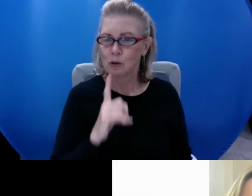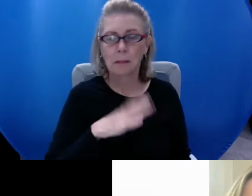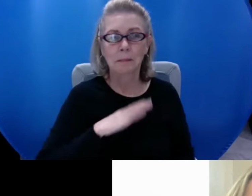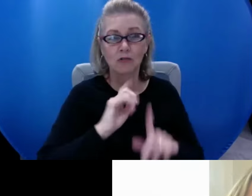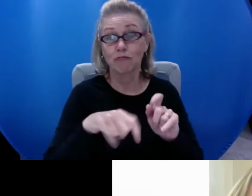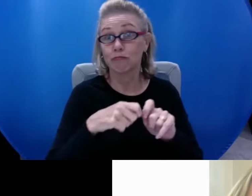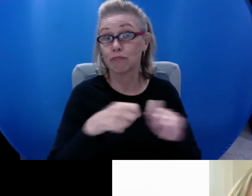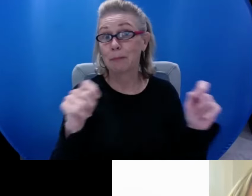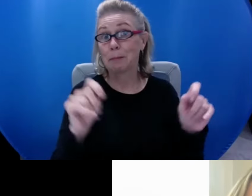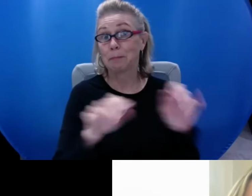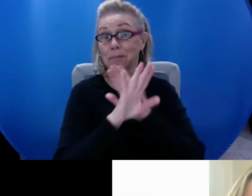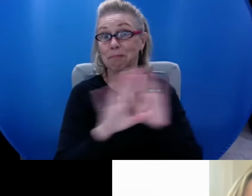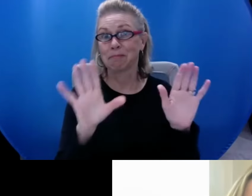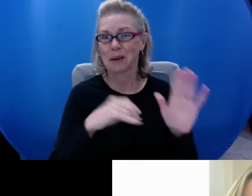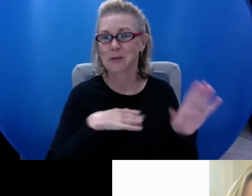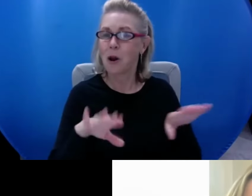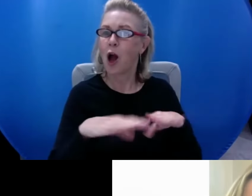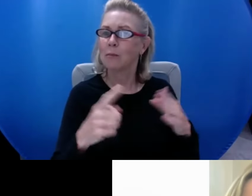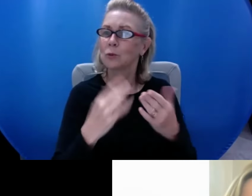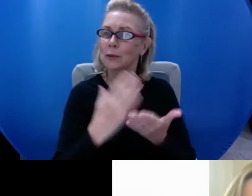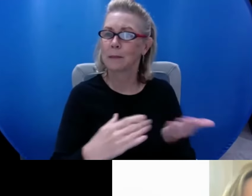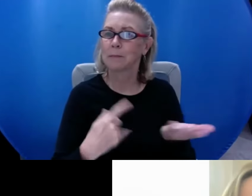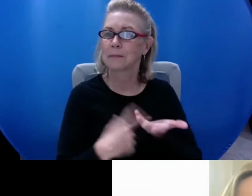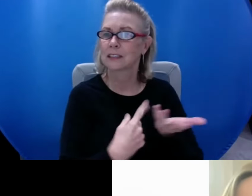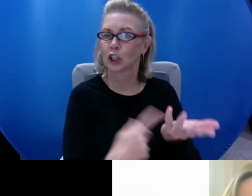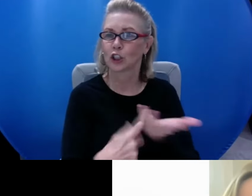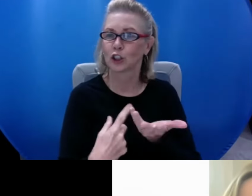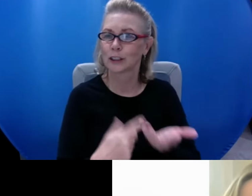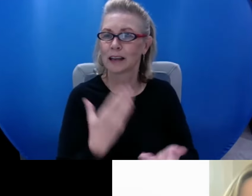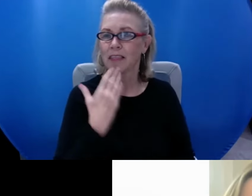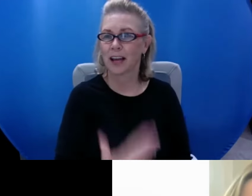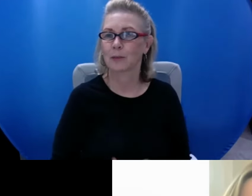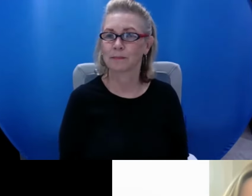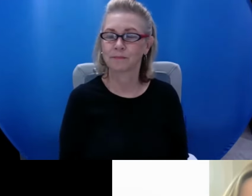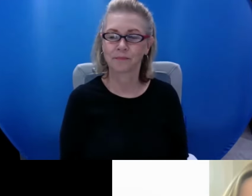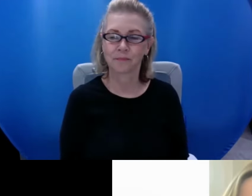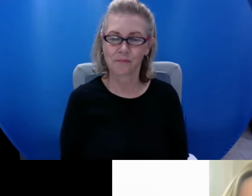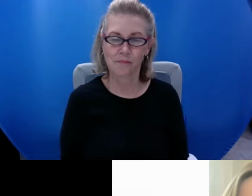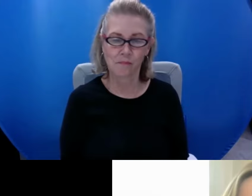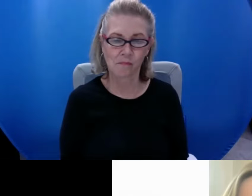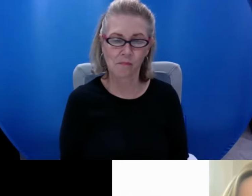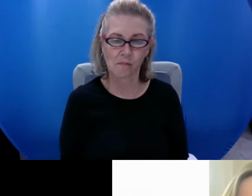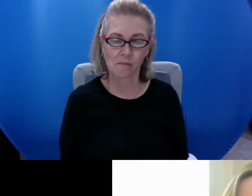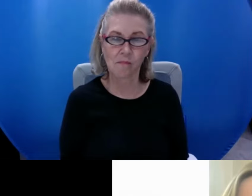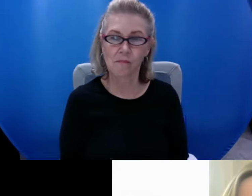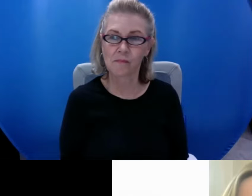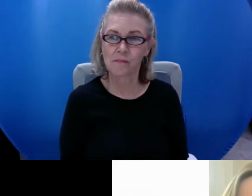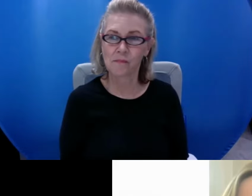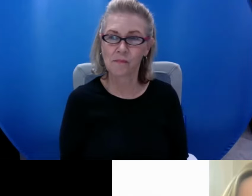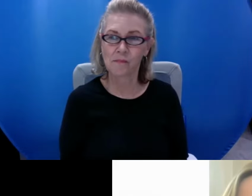so we can open it up to some discussion. Thank you guys. Okay, thank you Cheryl. So,